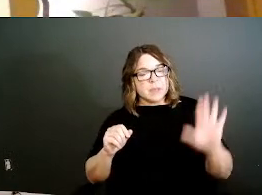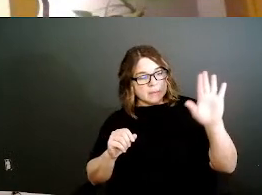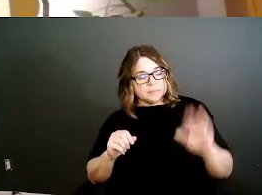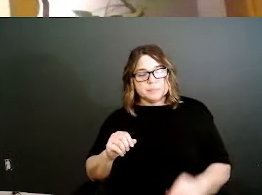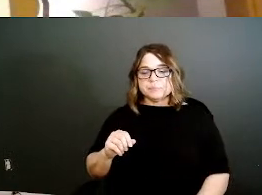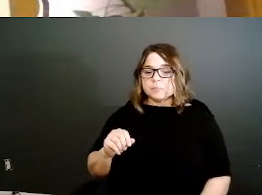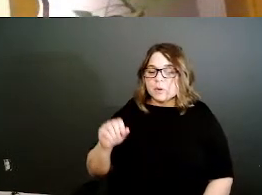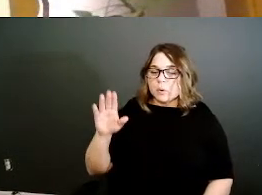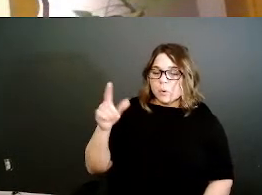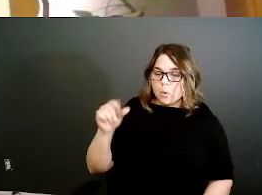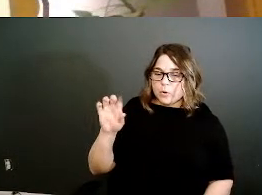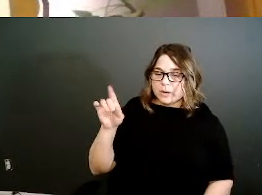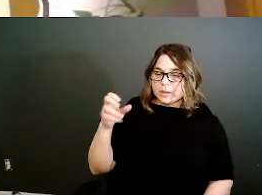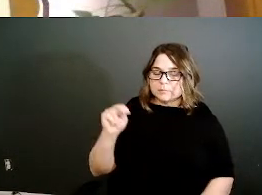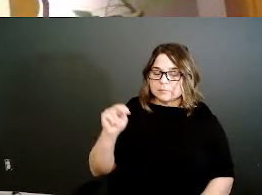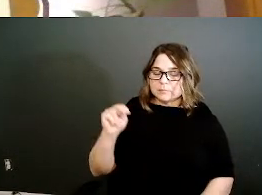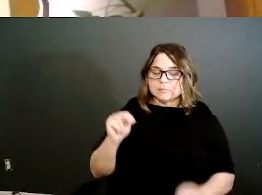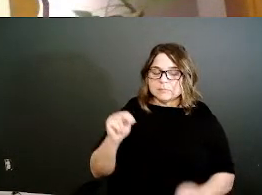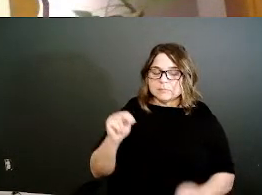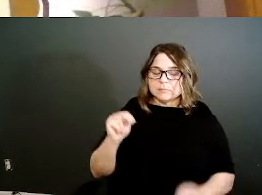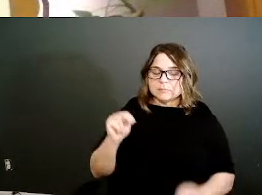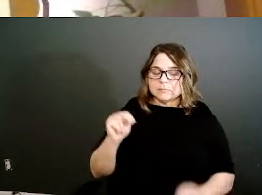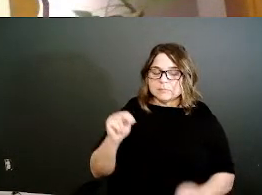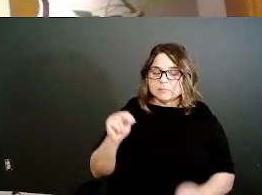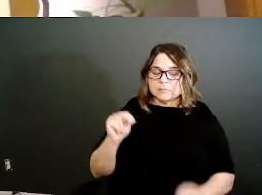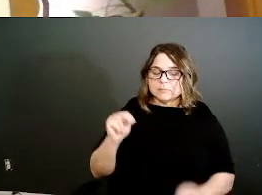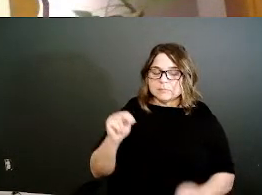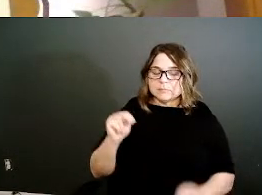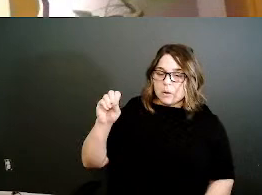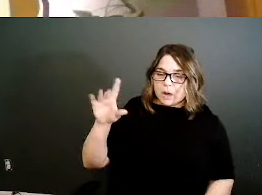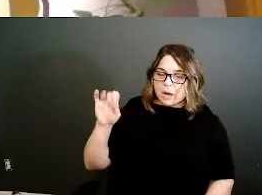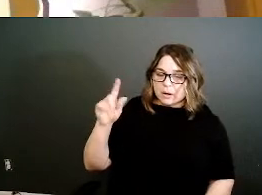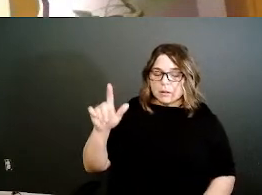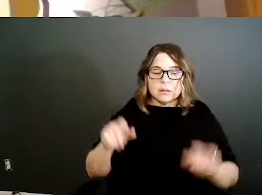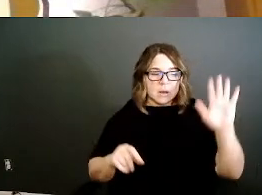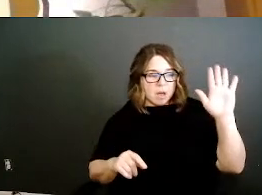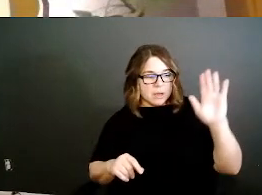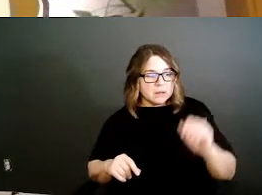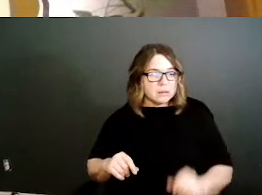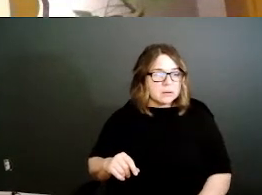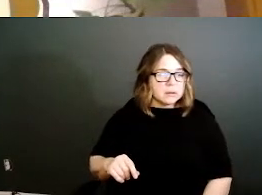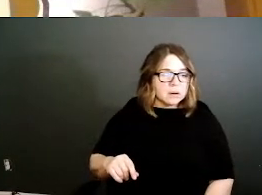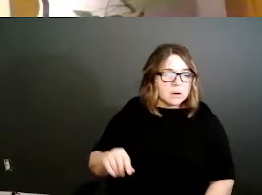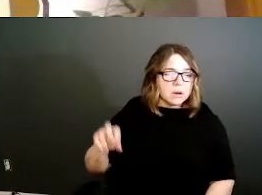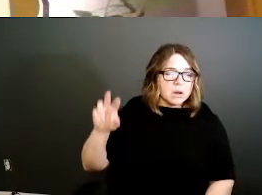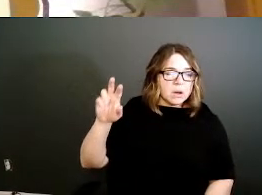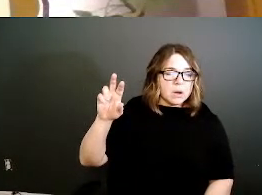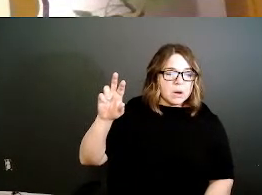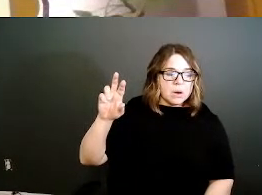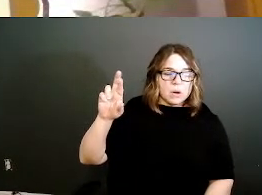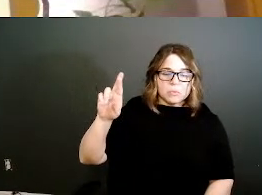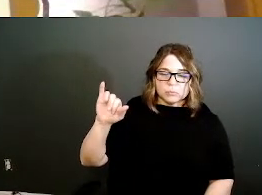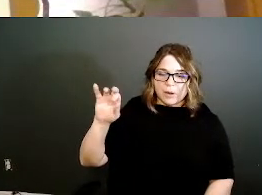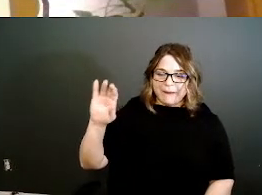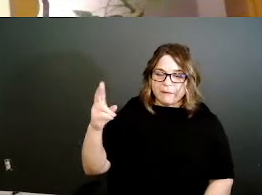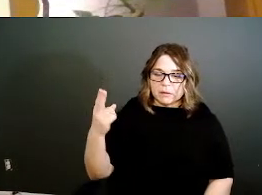≫ COUNCIL MEMBER SCHROEDER: AYE. ≫ Clerk: COUNCIL MEMBER OSMAN. ≫ COUNCIL MEMBER OSMAN: AYE. ≫ Clerk: COUNCIL MEMBER CUNNINGHAM. ≫ COUNCIL MEMBER CUNNINGHAM: AYE. ≫ Clerk: COUNCIL MEMBER ELLISON.